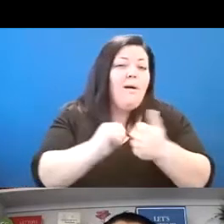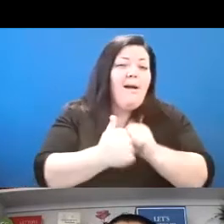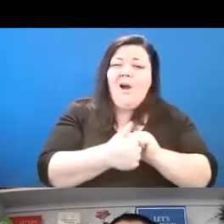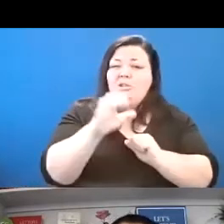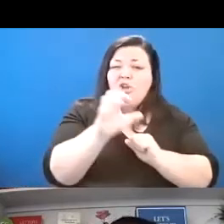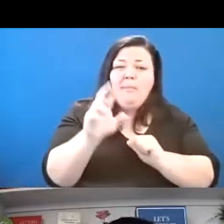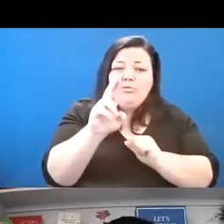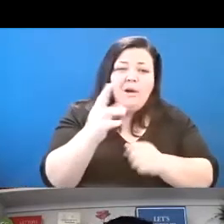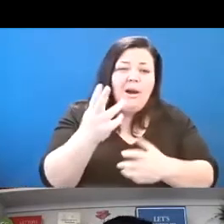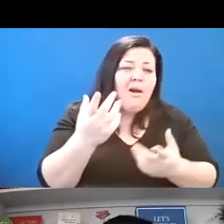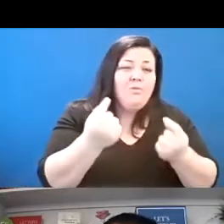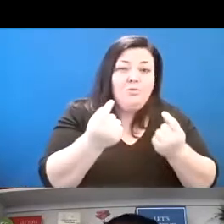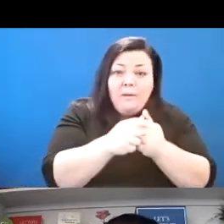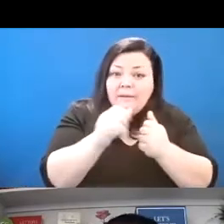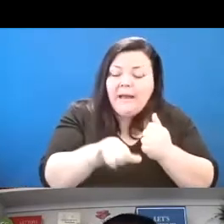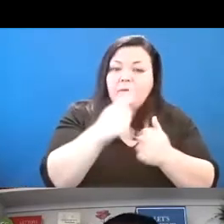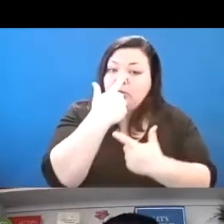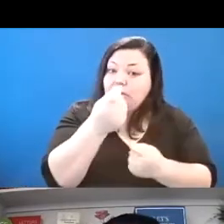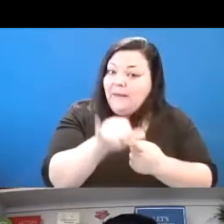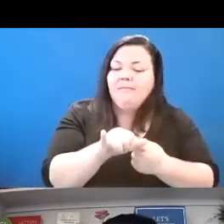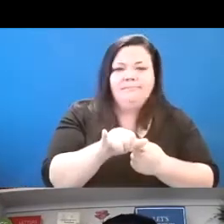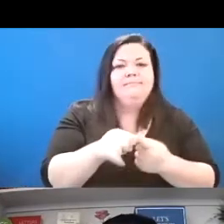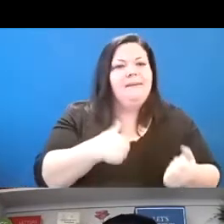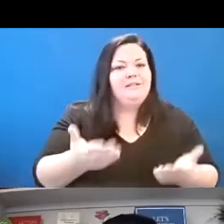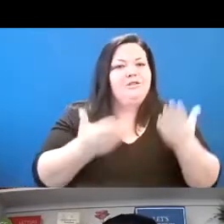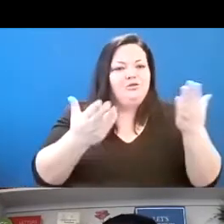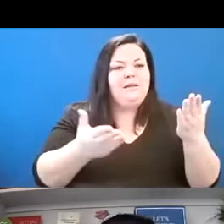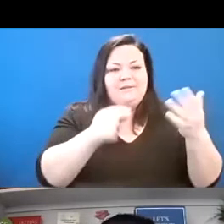you're interested in that i definitely suggest clicking these links and really learning a little